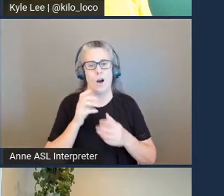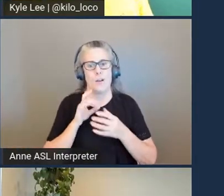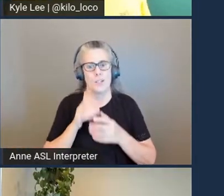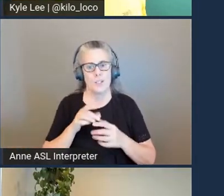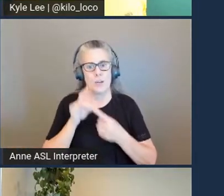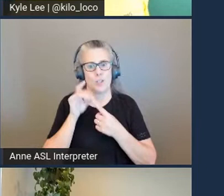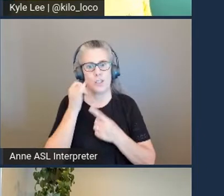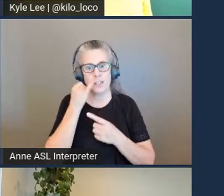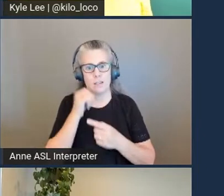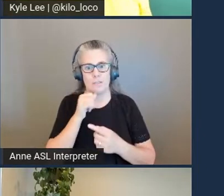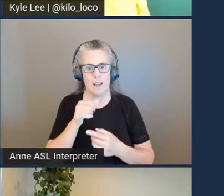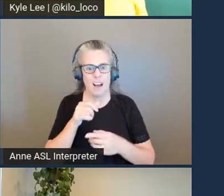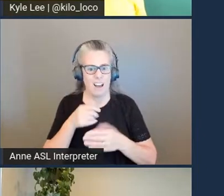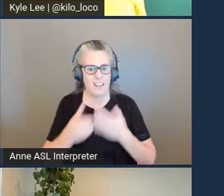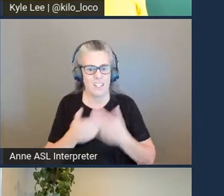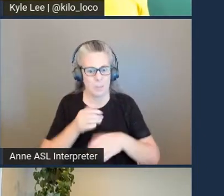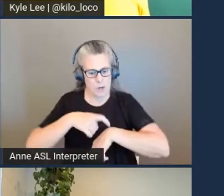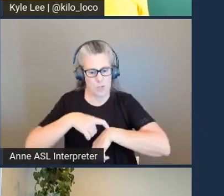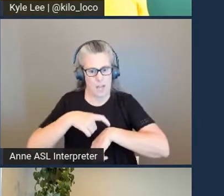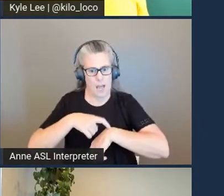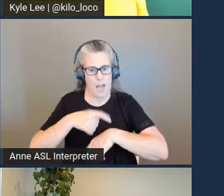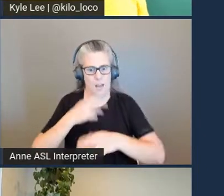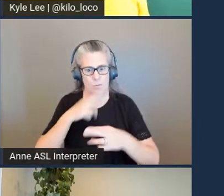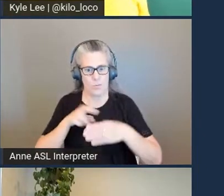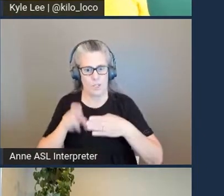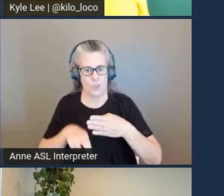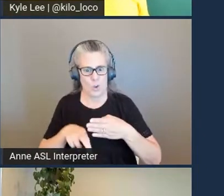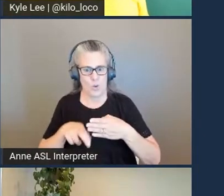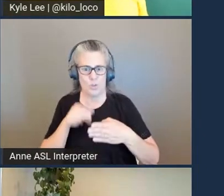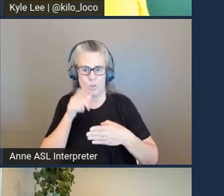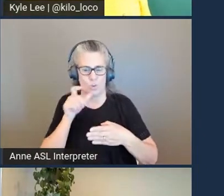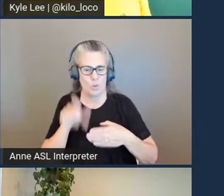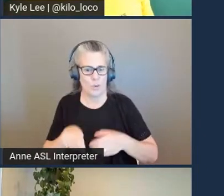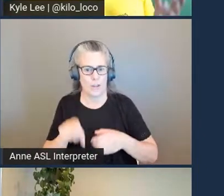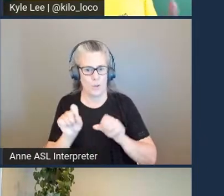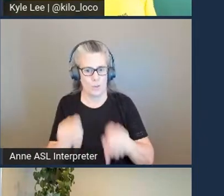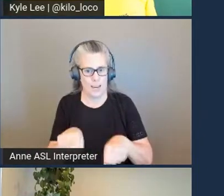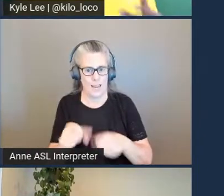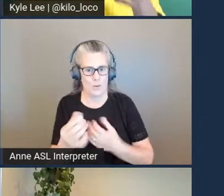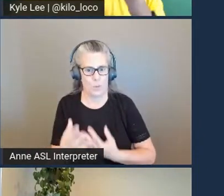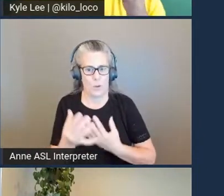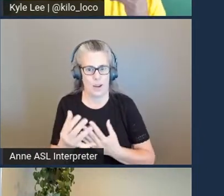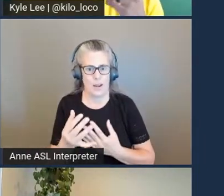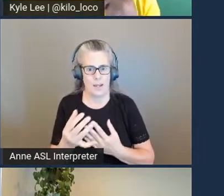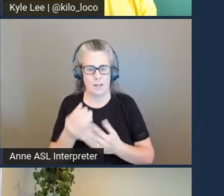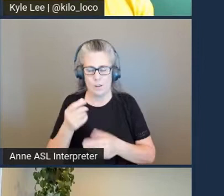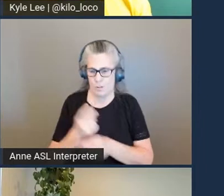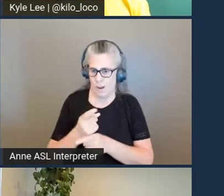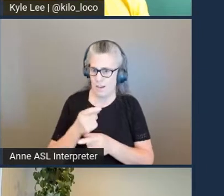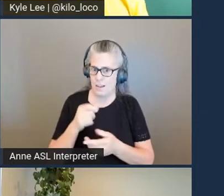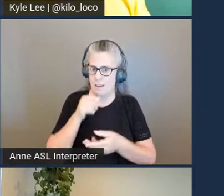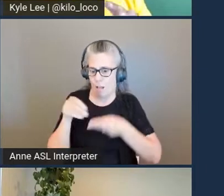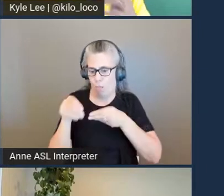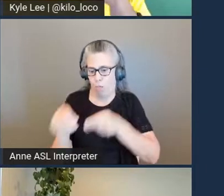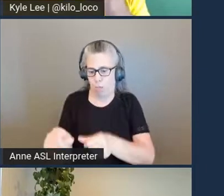because you get to not spend money with . Exactly. - What use cases, what I use, like a skill down to zero.